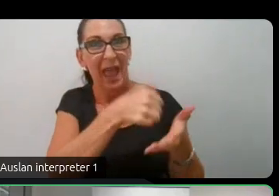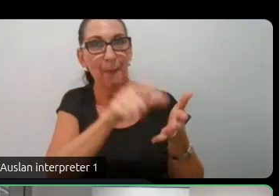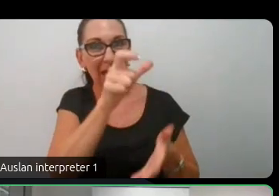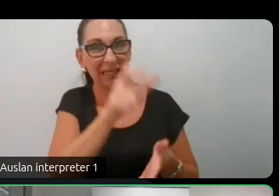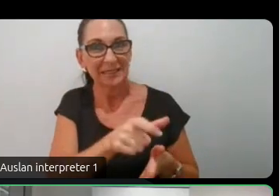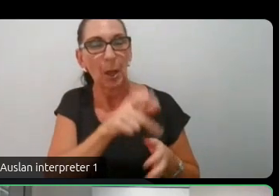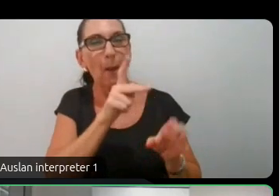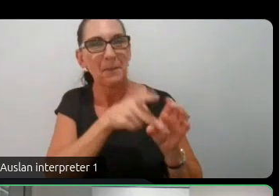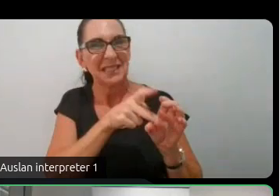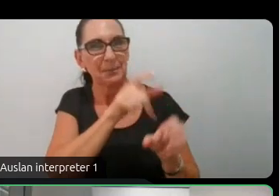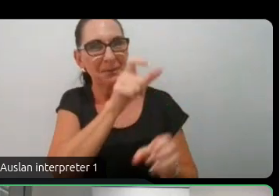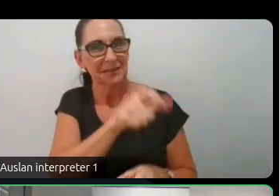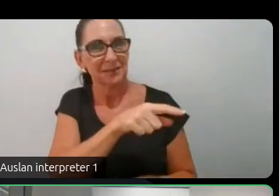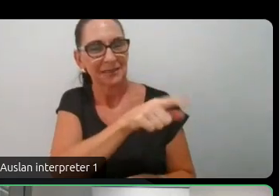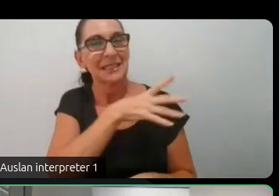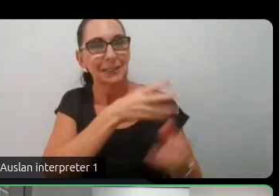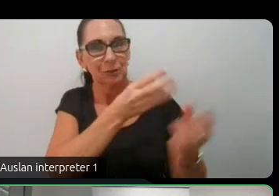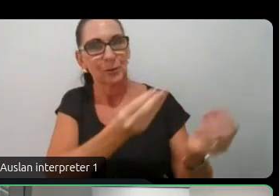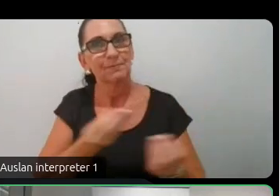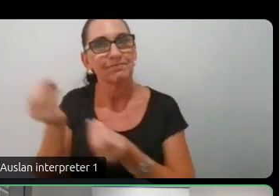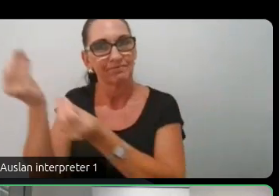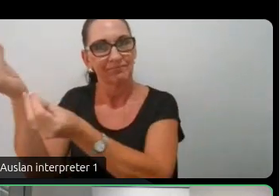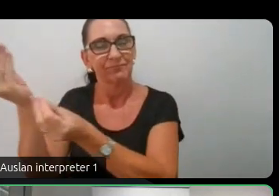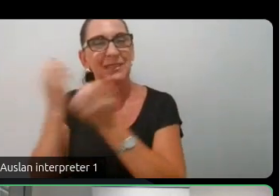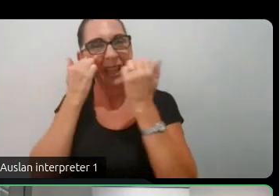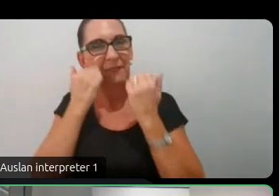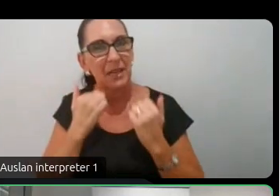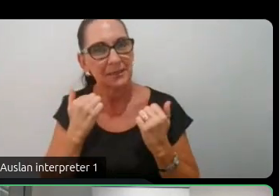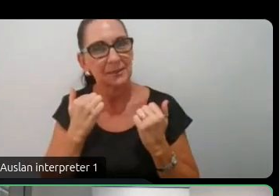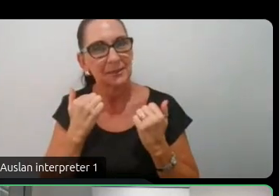um who needs to provide that information and that evidence. Uh and there are some